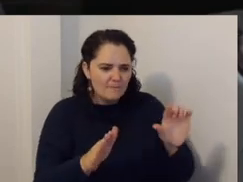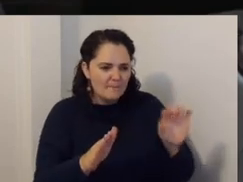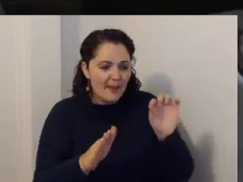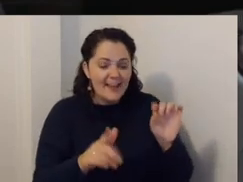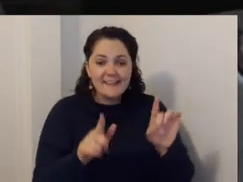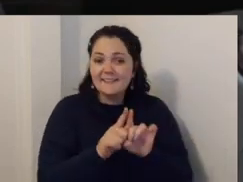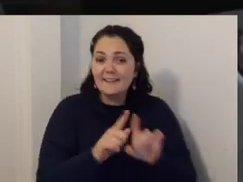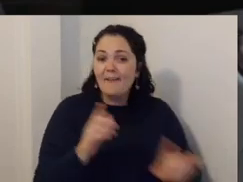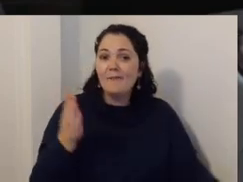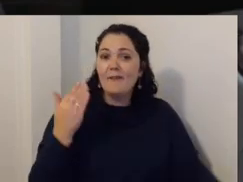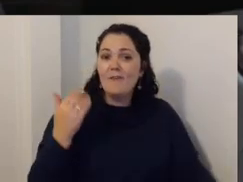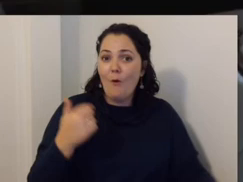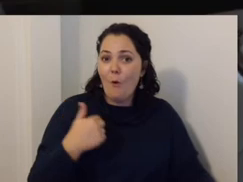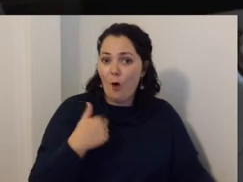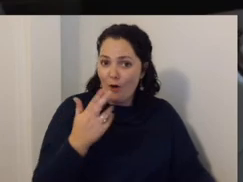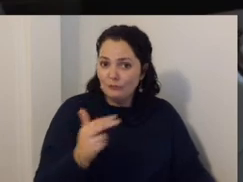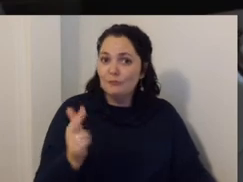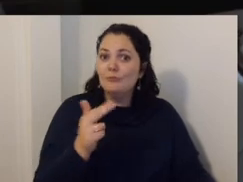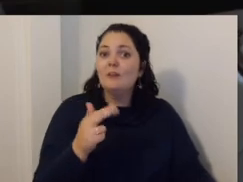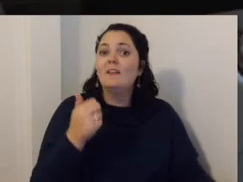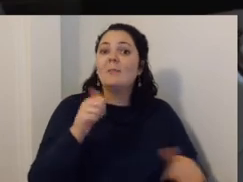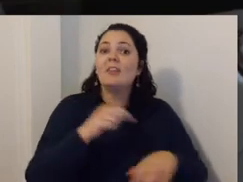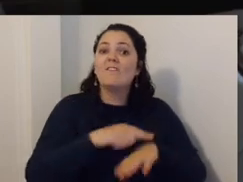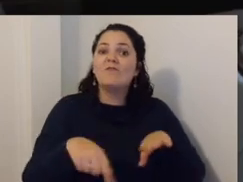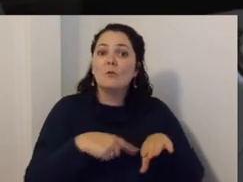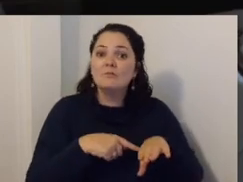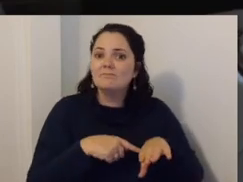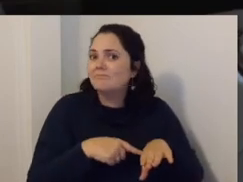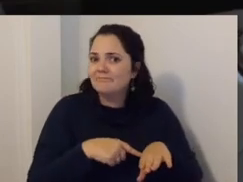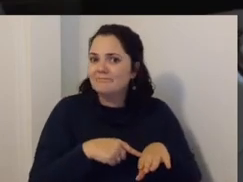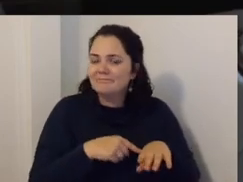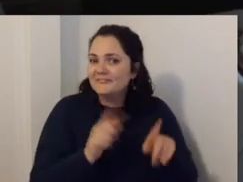draw a foot you know you might just do a portrait study you might you know go on just one element